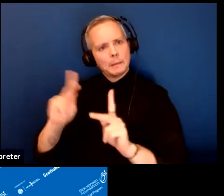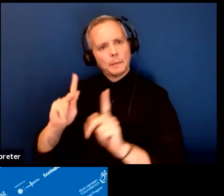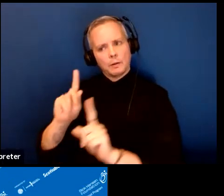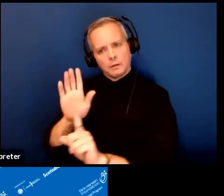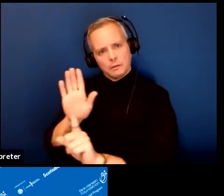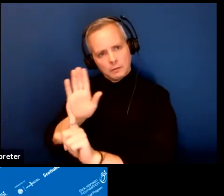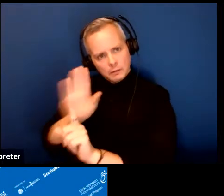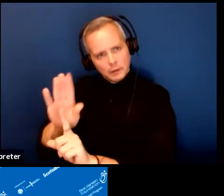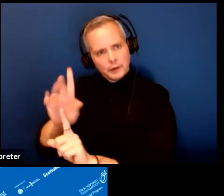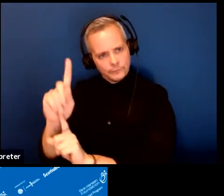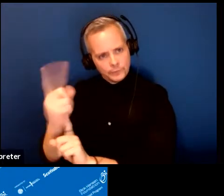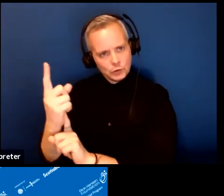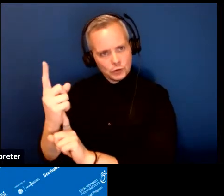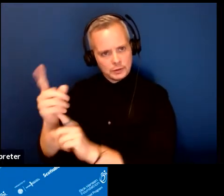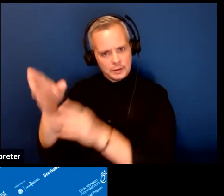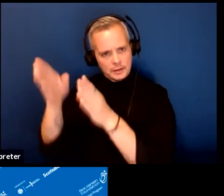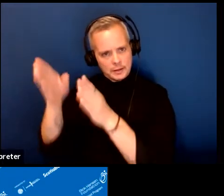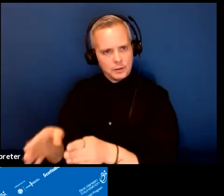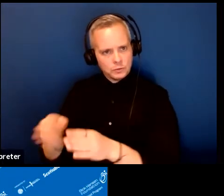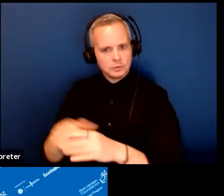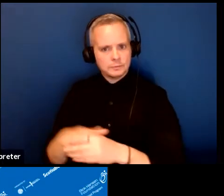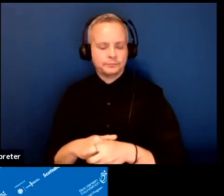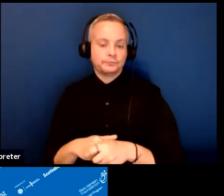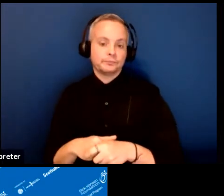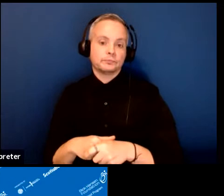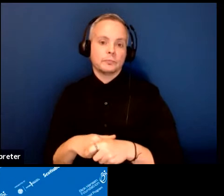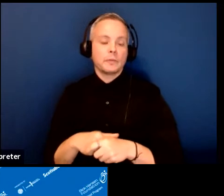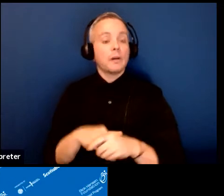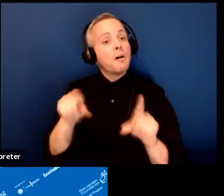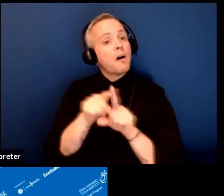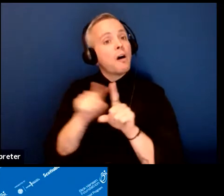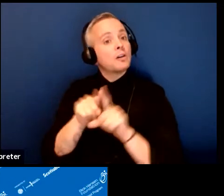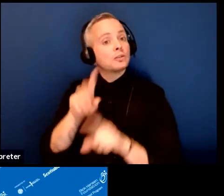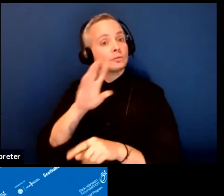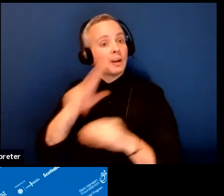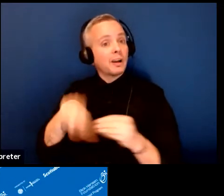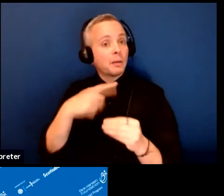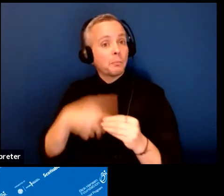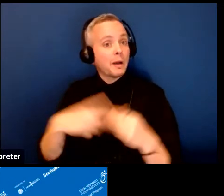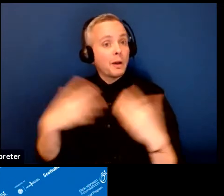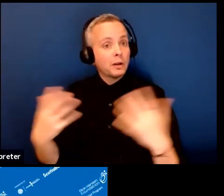FOR ME, SEXUALITY IS REALLY, REALLY IMPORTANT BECAUSE I FEEL